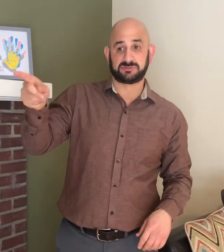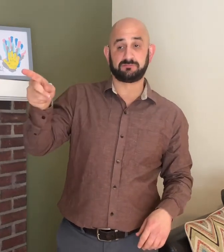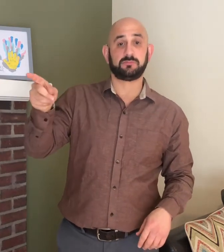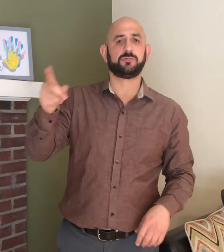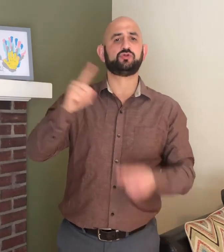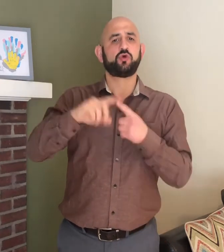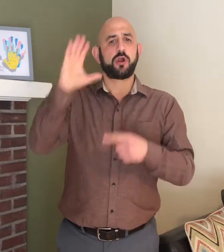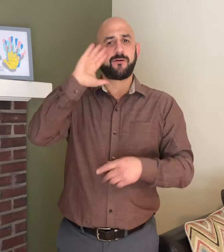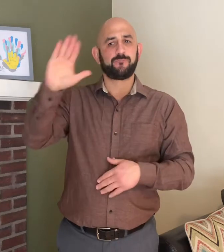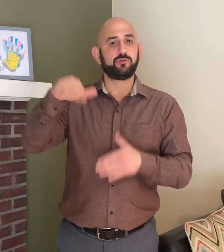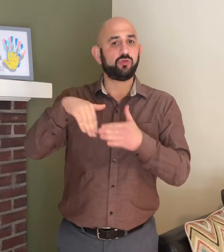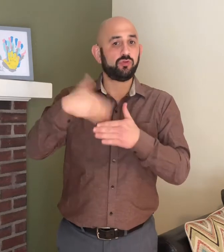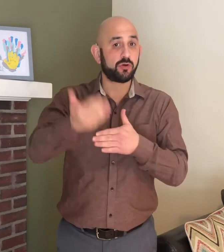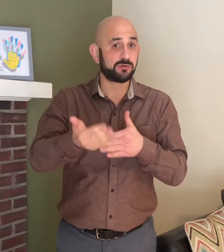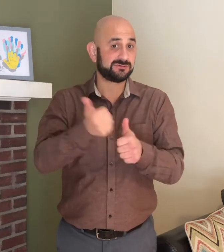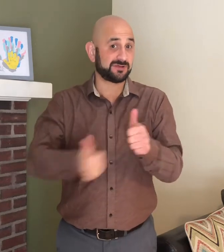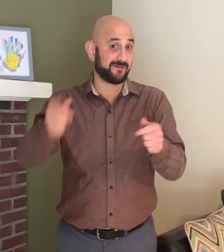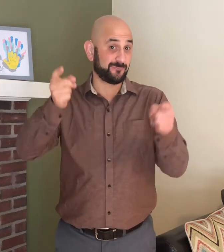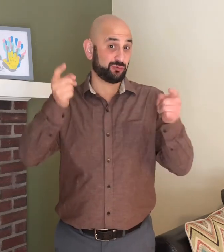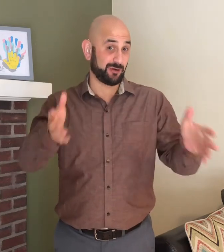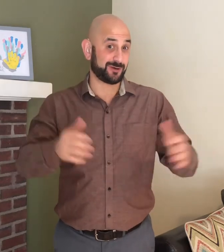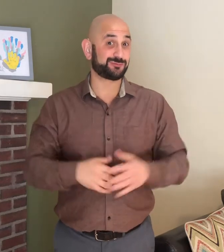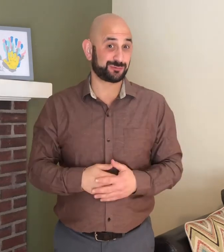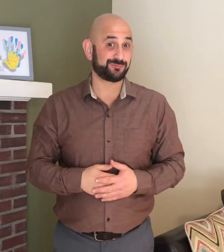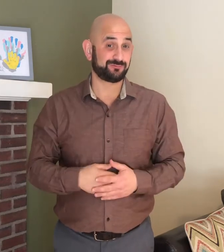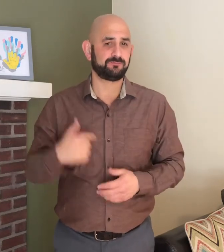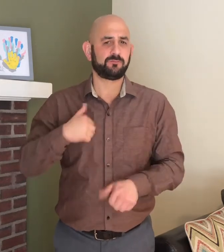to search for their next Executive Director.